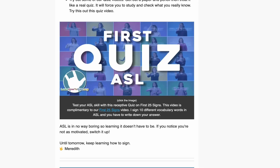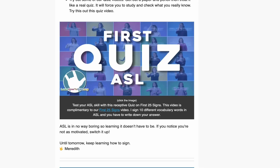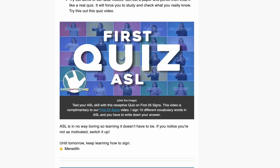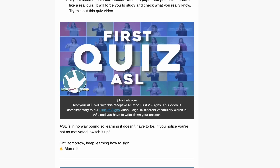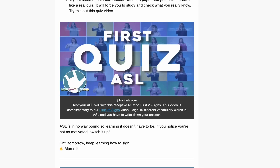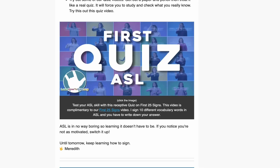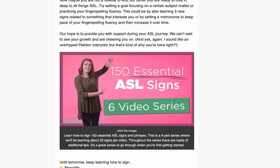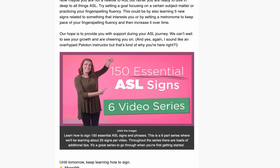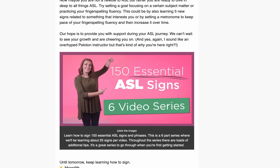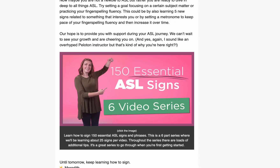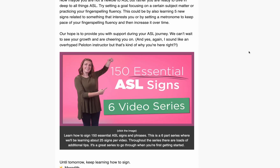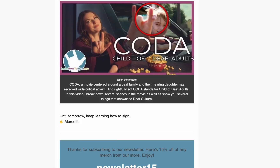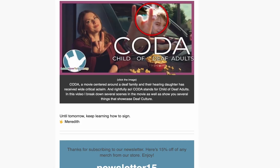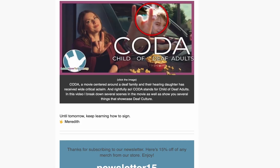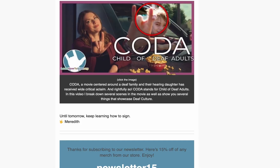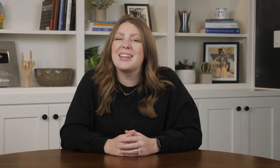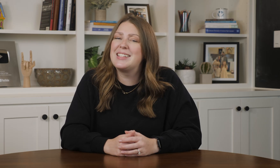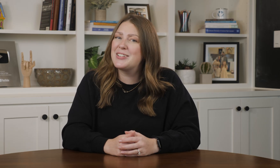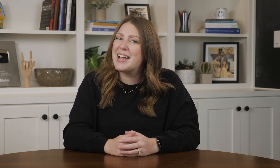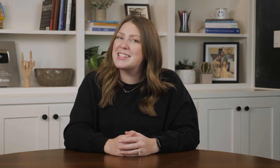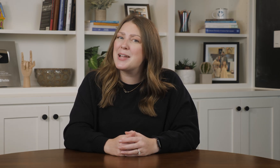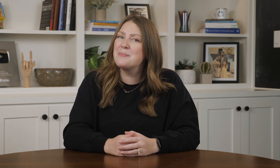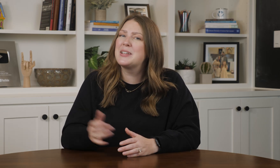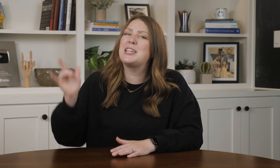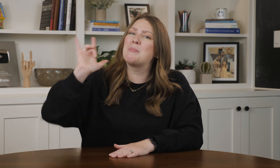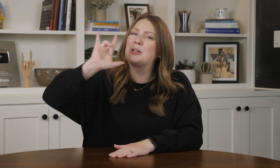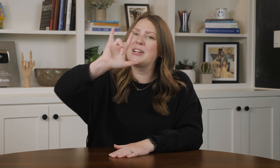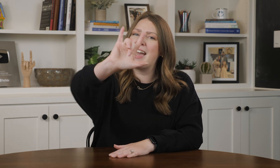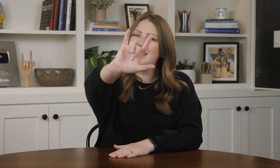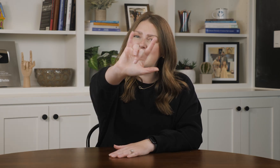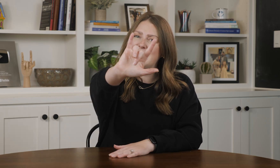The links waiting for you in the description. Until next time, keep learning how to sign.